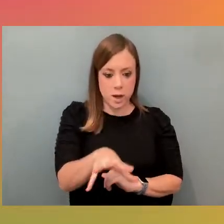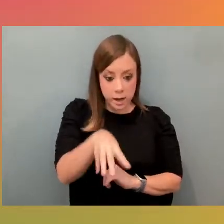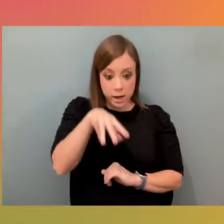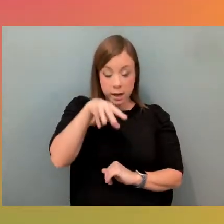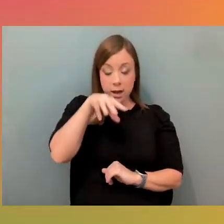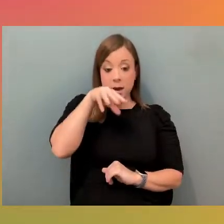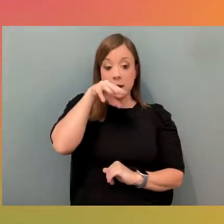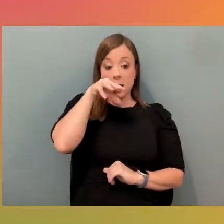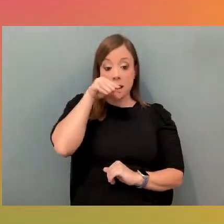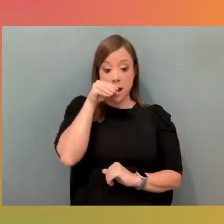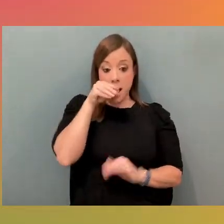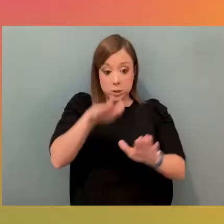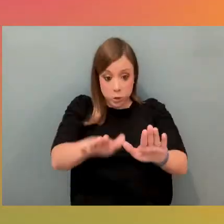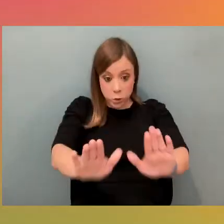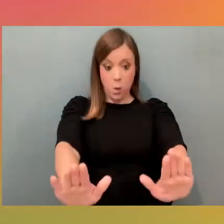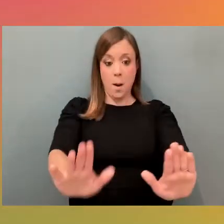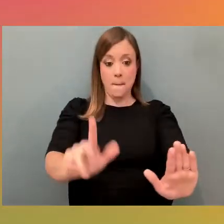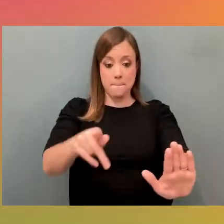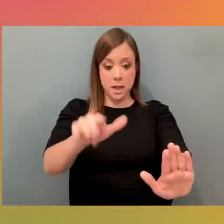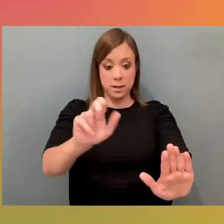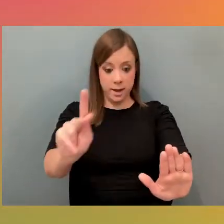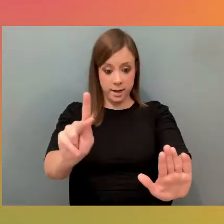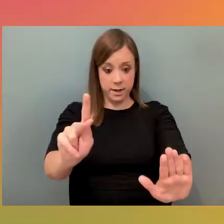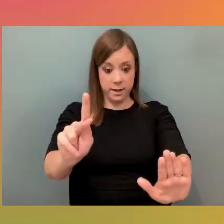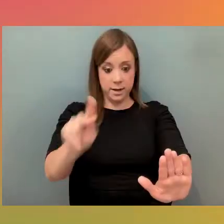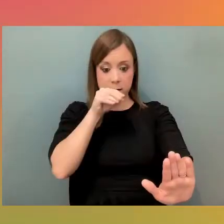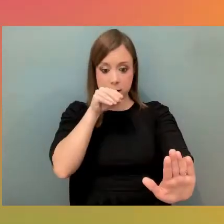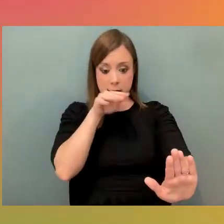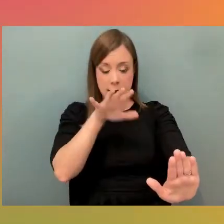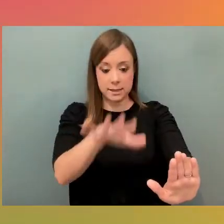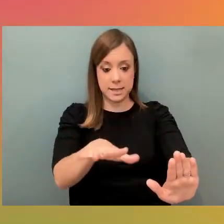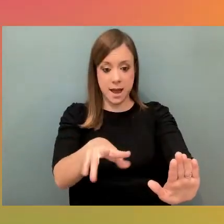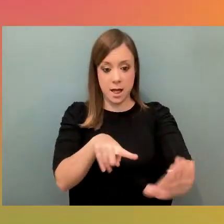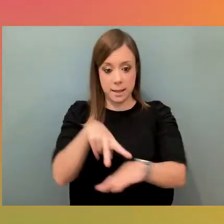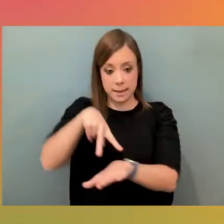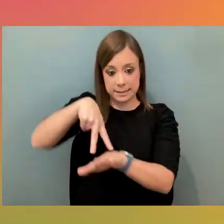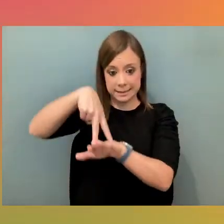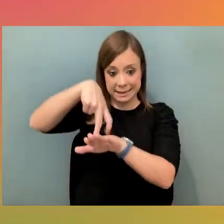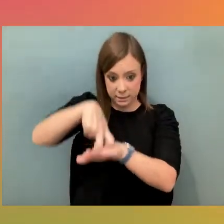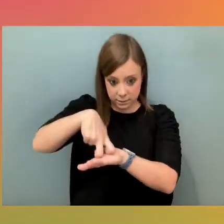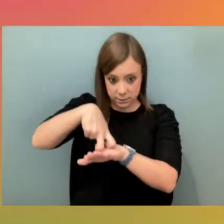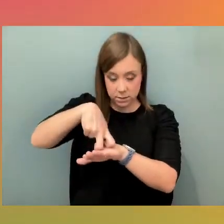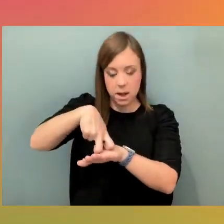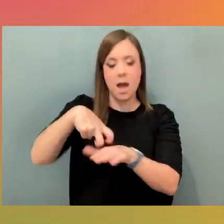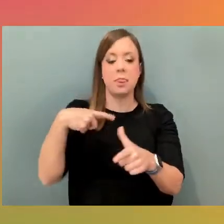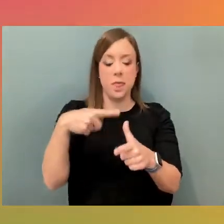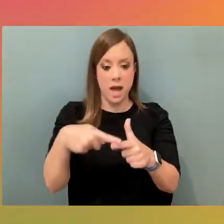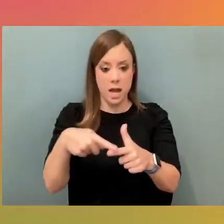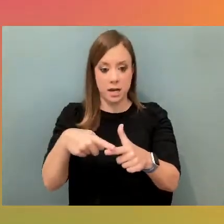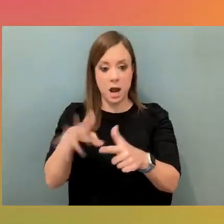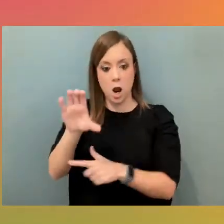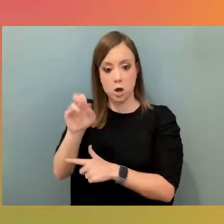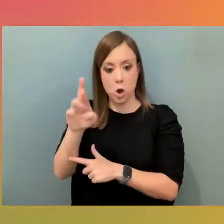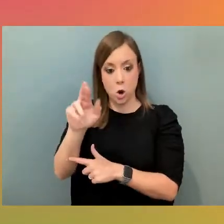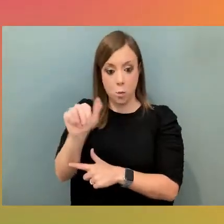DOWNWARD FACING DOG, EXHALE. INHALE FORWARD TO PLANK.